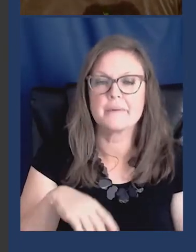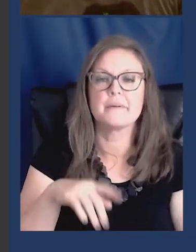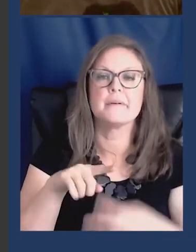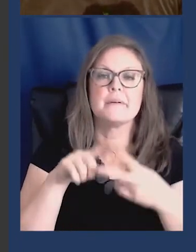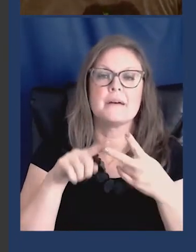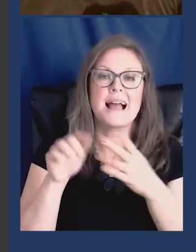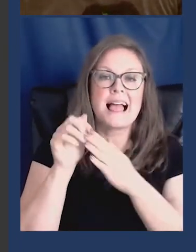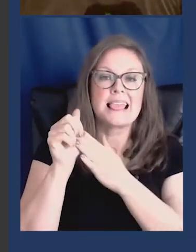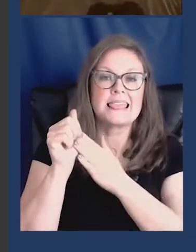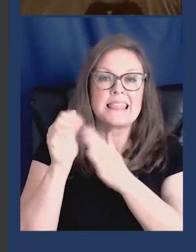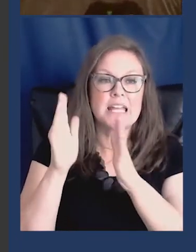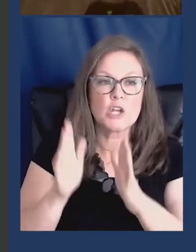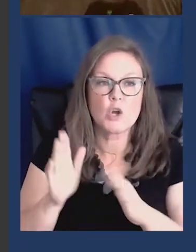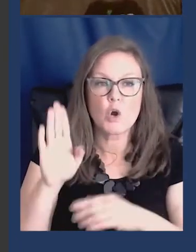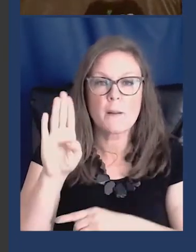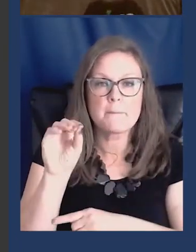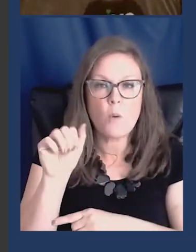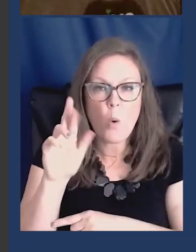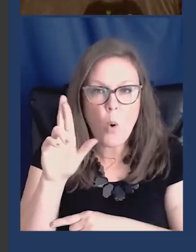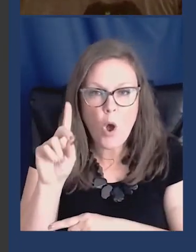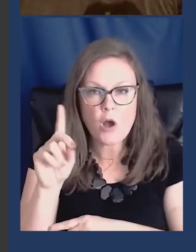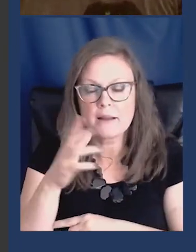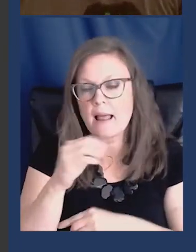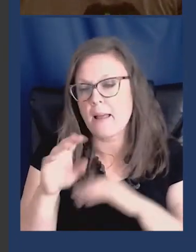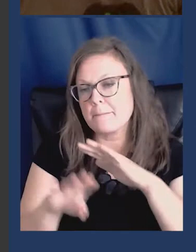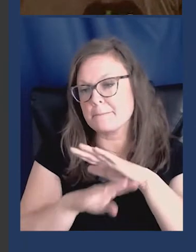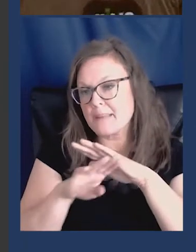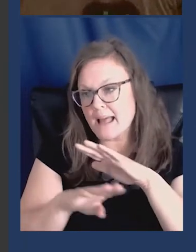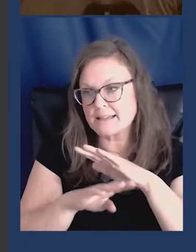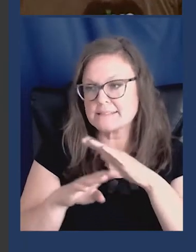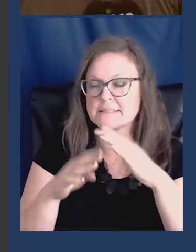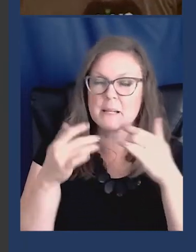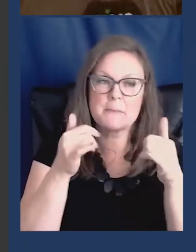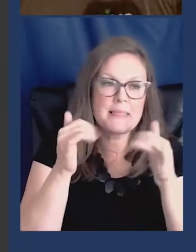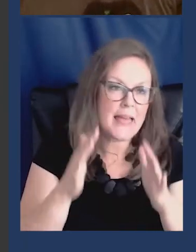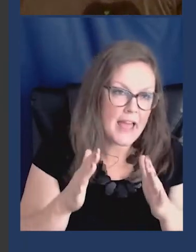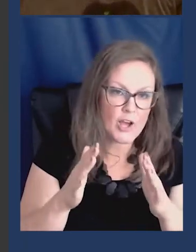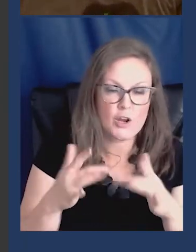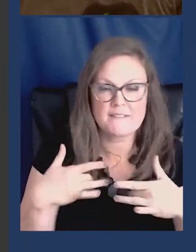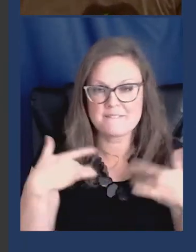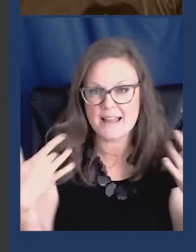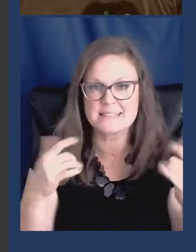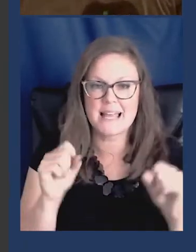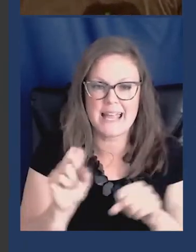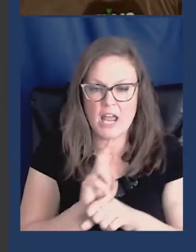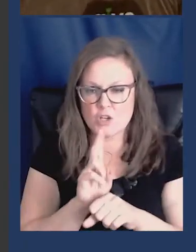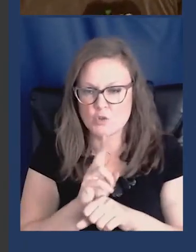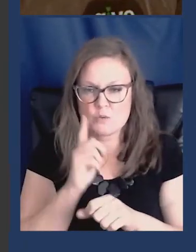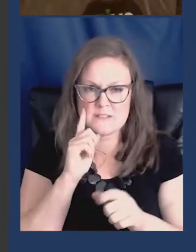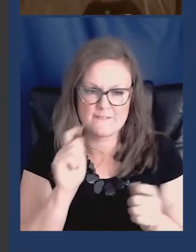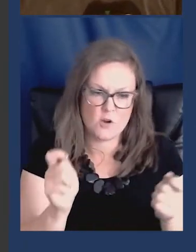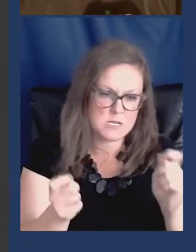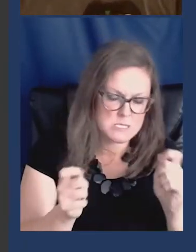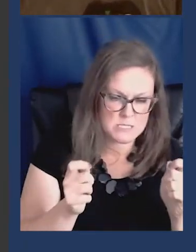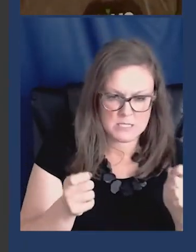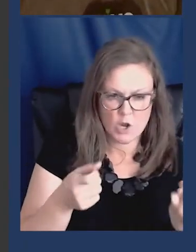and then add some basic player events that I can use for telemetry or triggering other functionality, things like that.